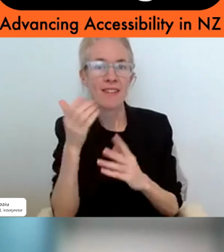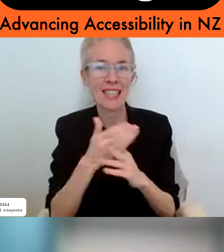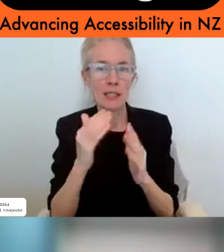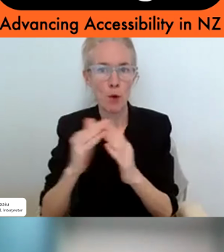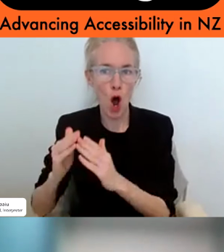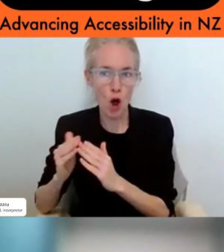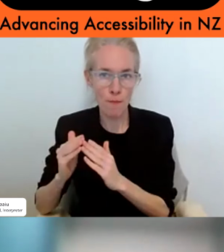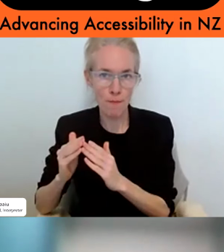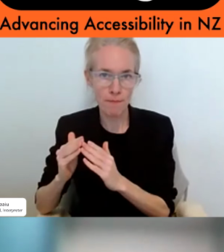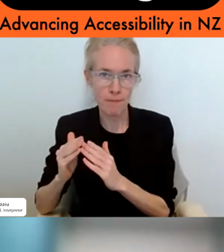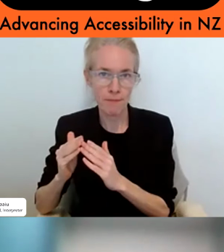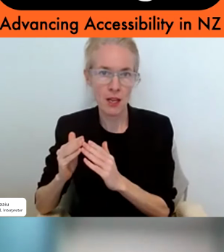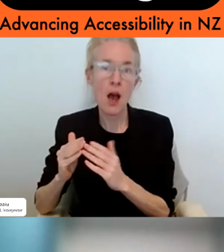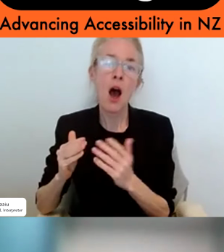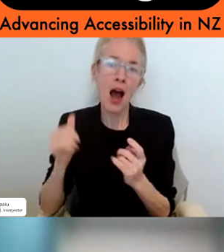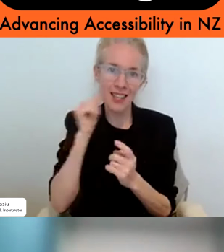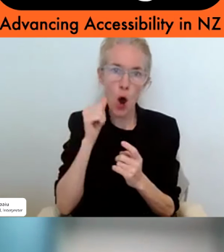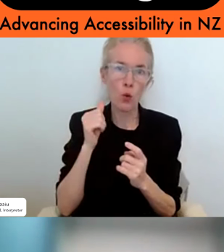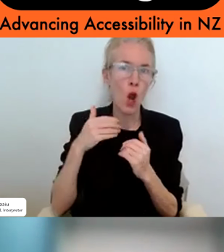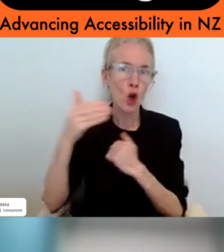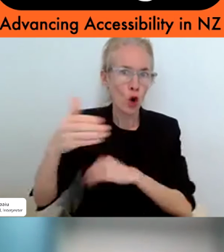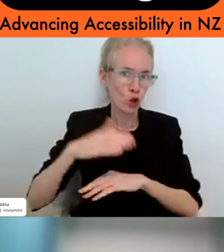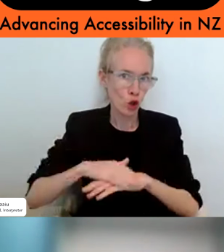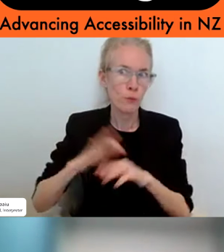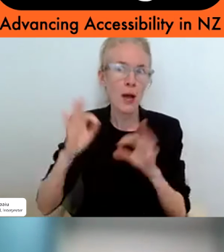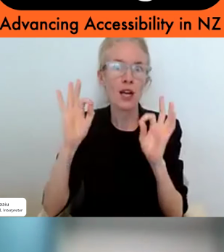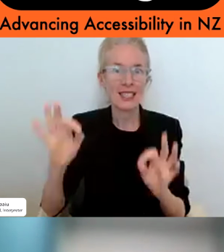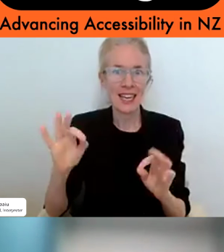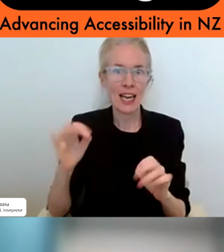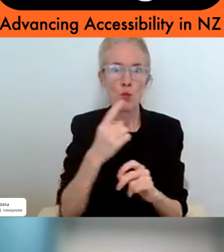designed, which should happen at Building Act and Building Code